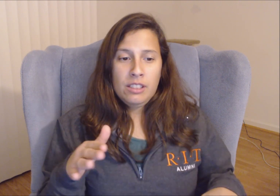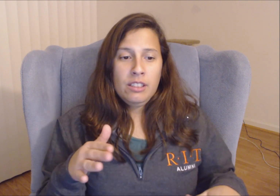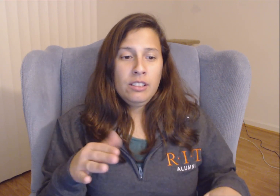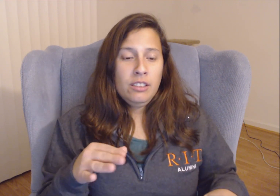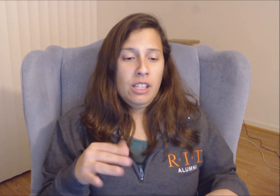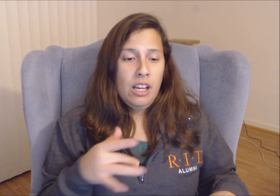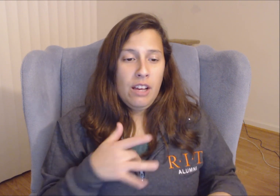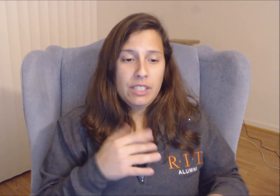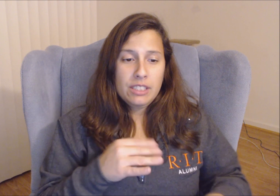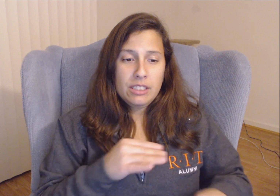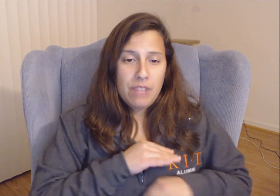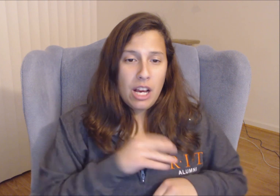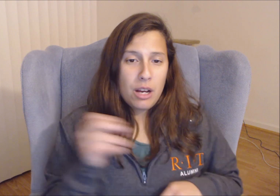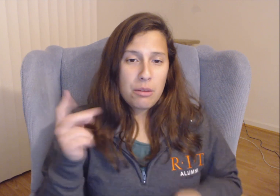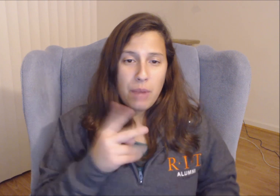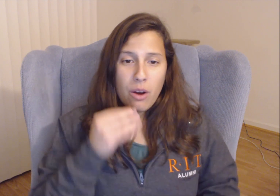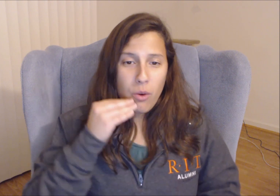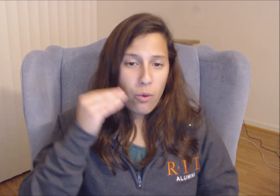Felt great to go back home.